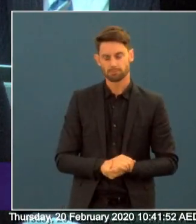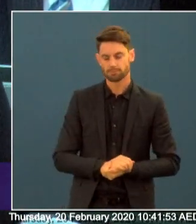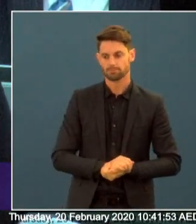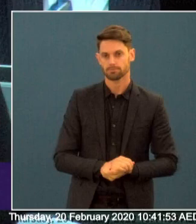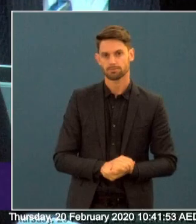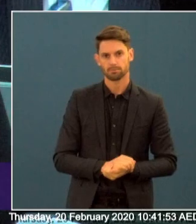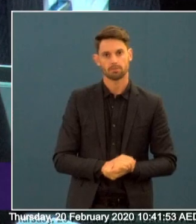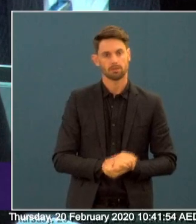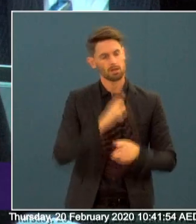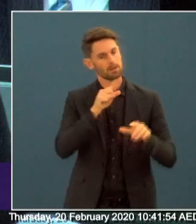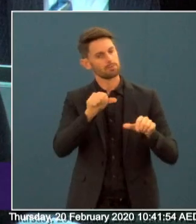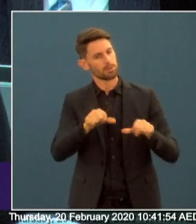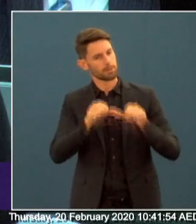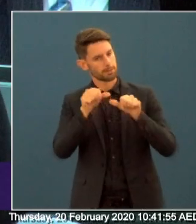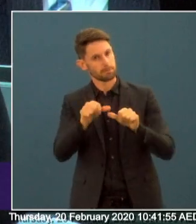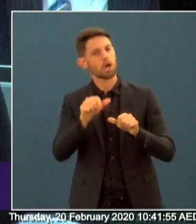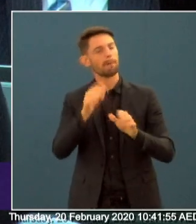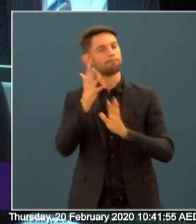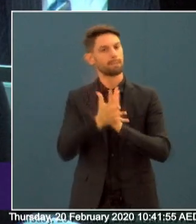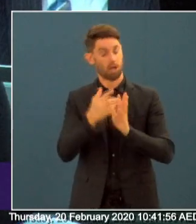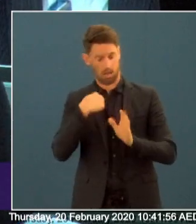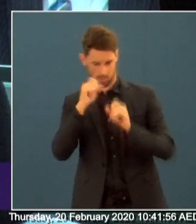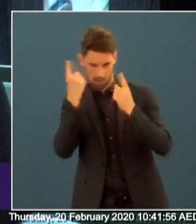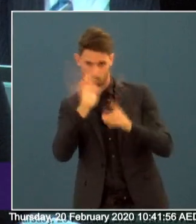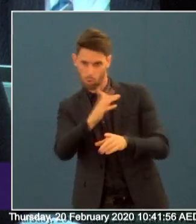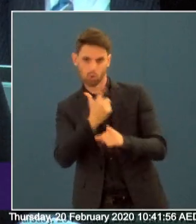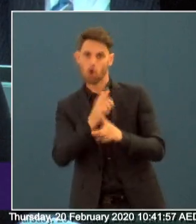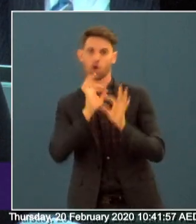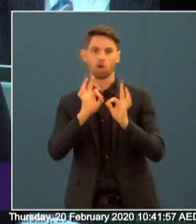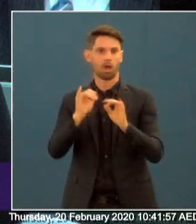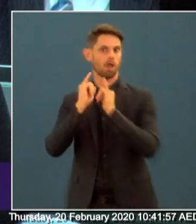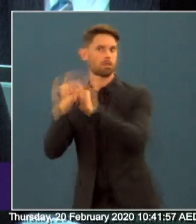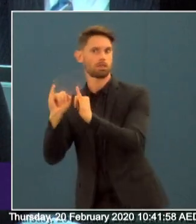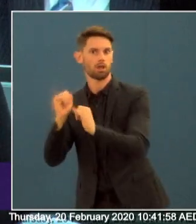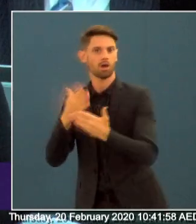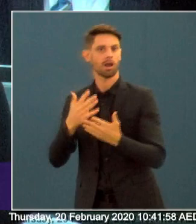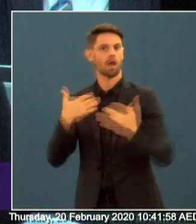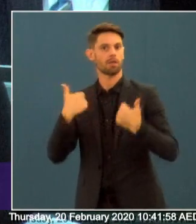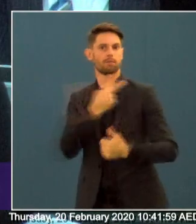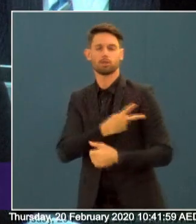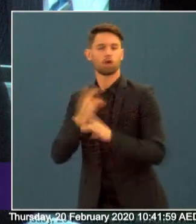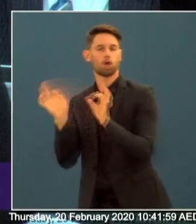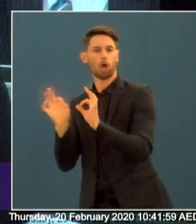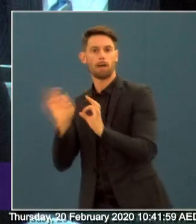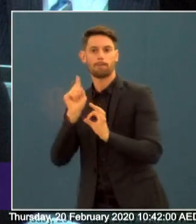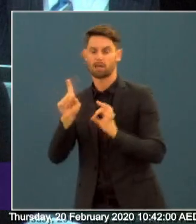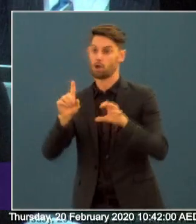but your focus is very much on looking at systems and looking at why failures have occurred over a period of time, is that right?